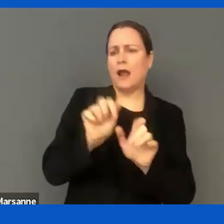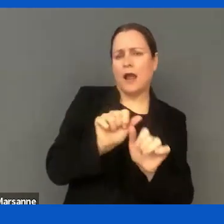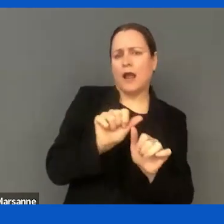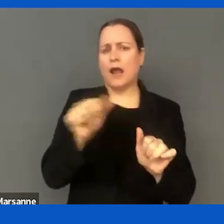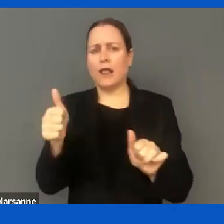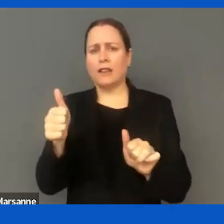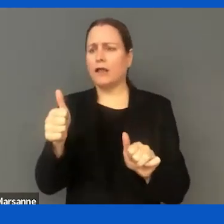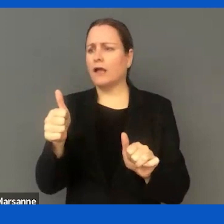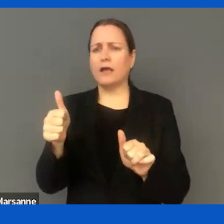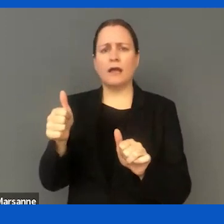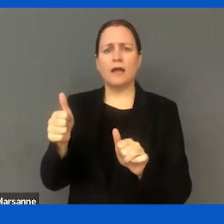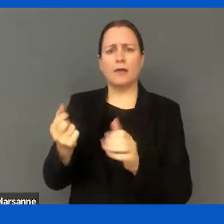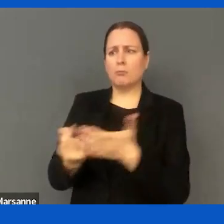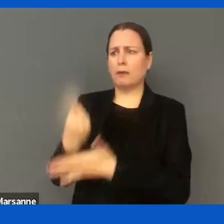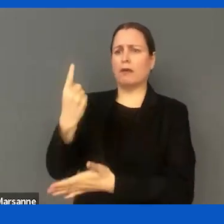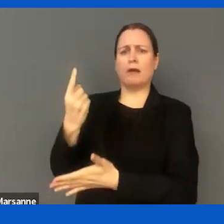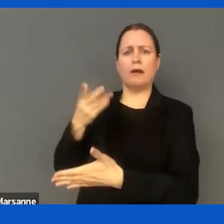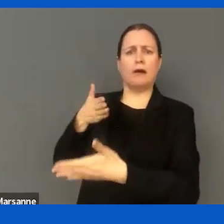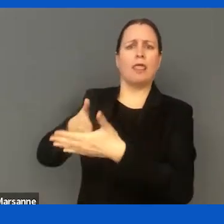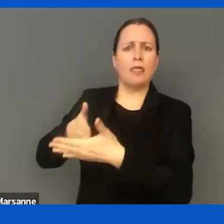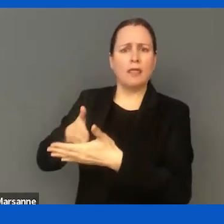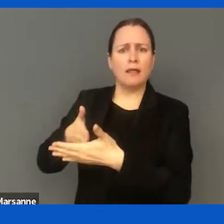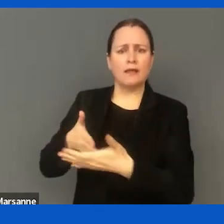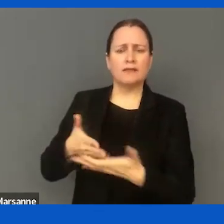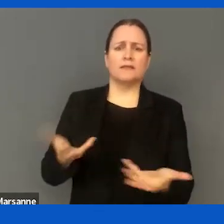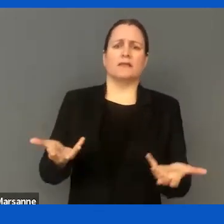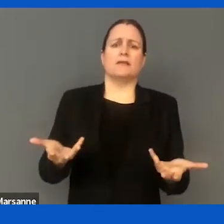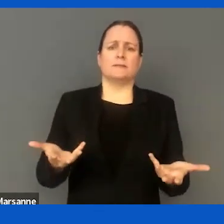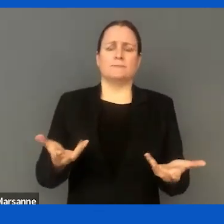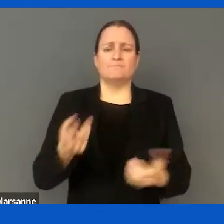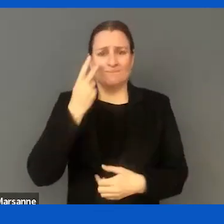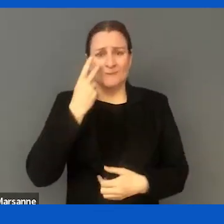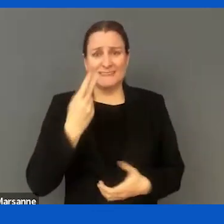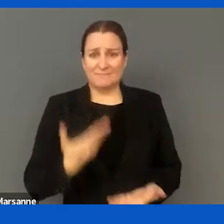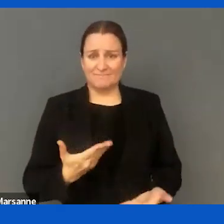We have also some example in the slide. The automatically fixing,